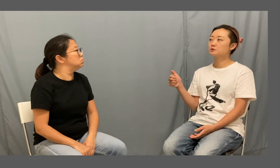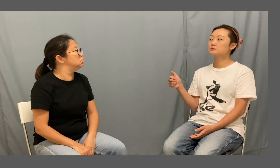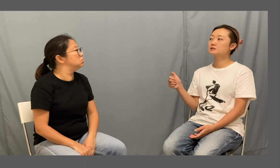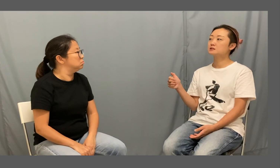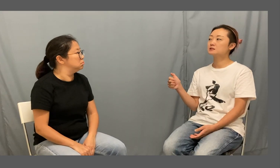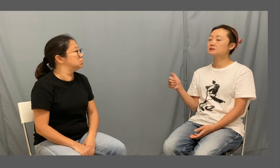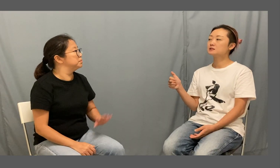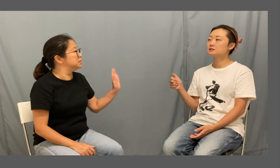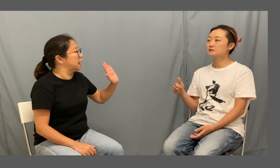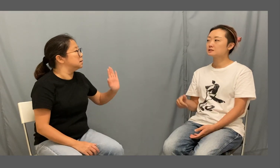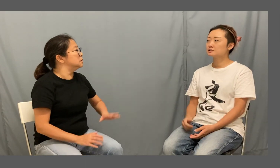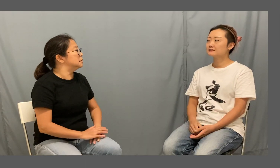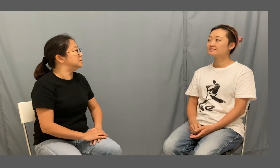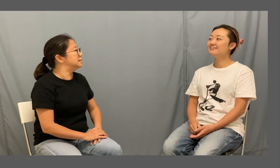Cat: Thank you Lisa: You’re welcome